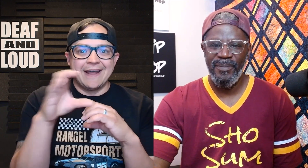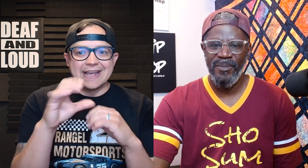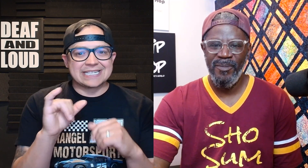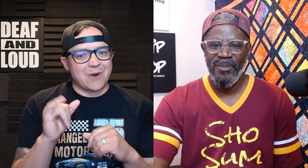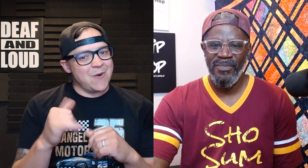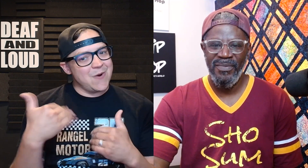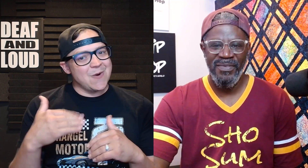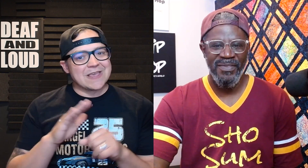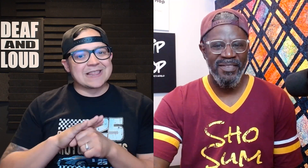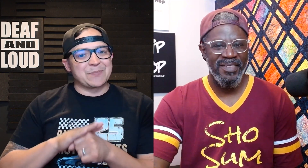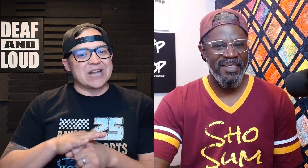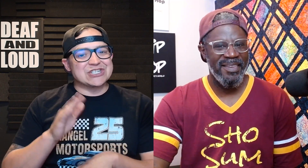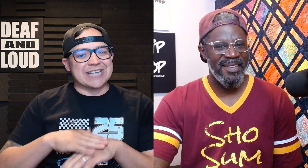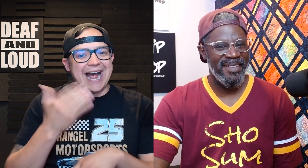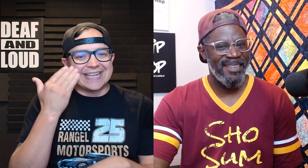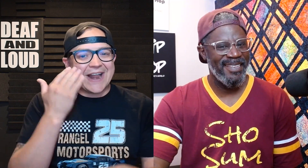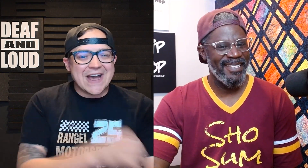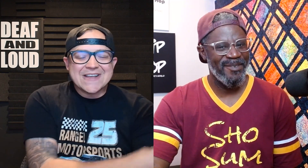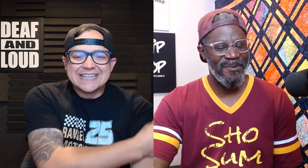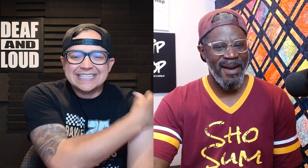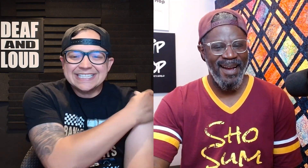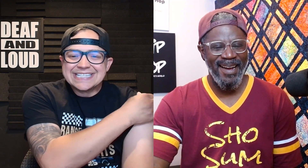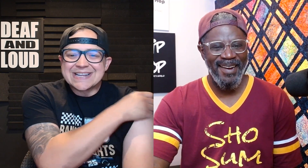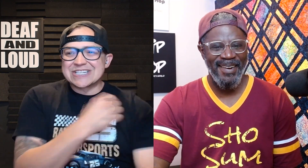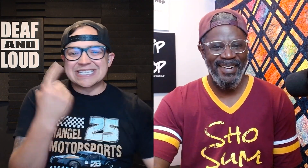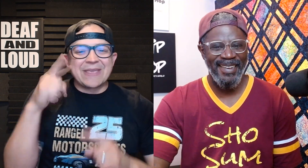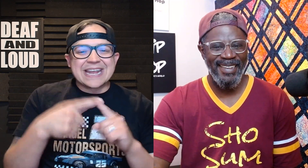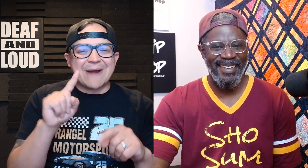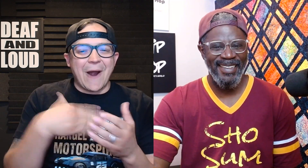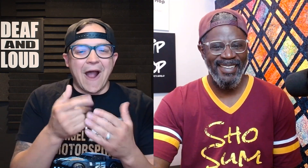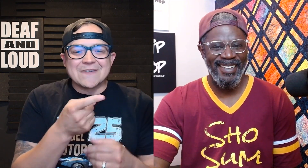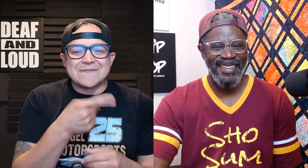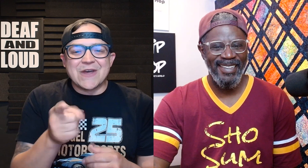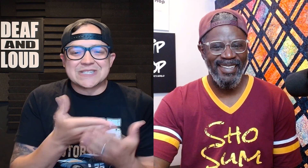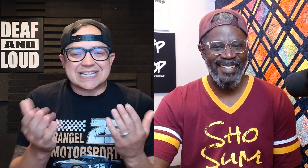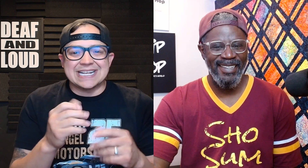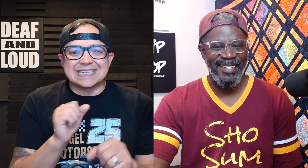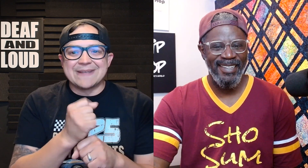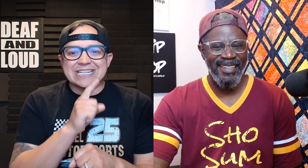It's like, whew, the pressure's on you know? Wow. So just thinking about all of those things and making